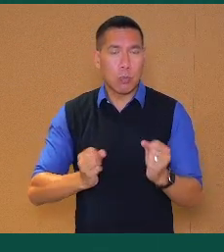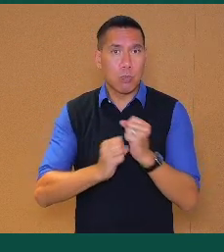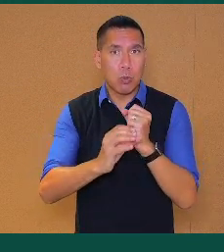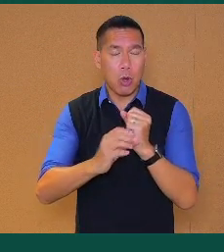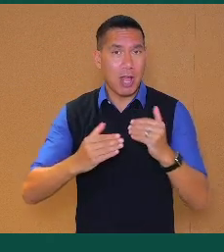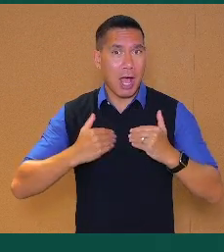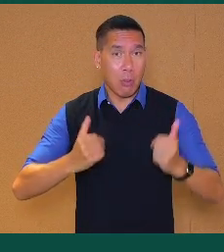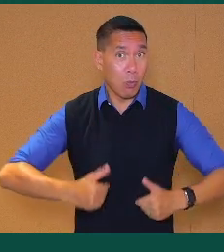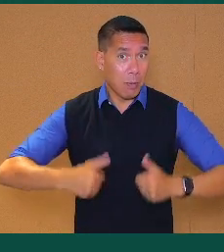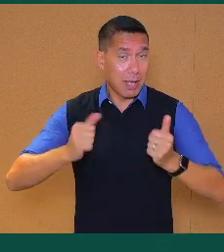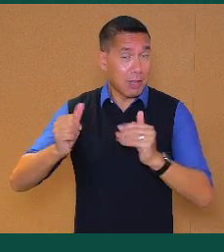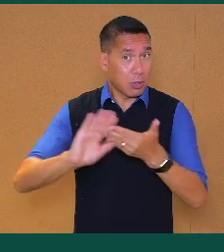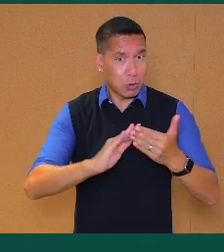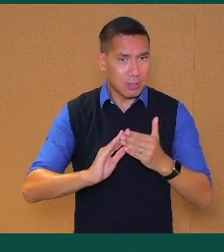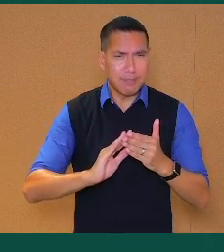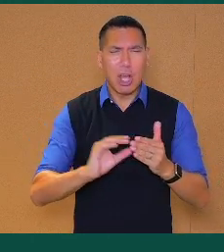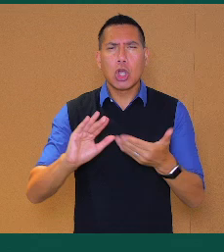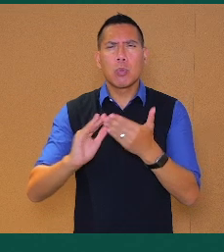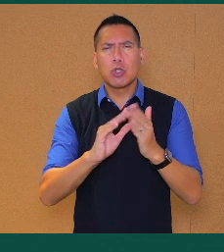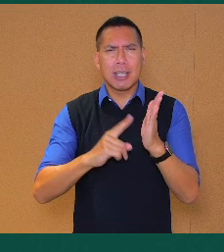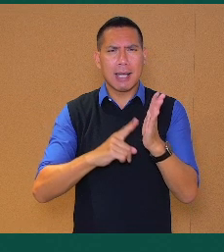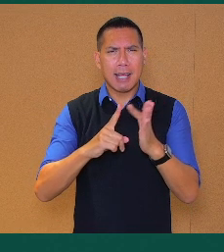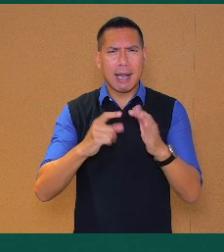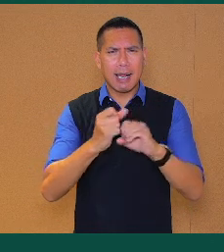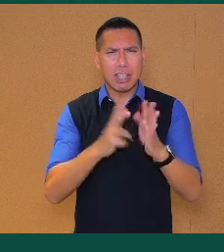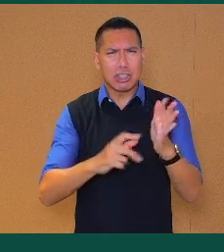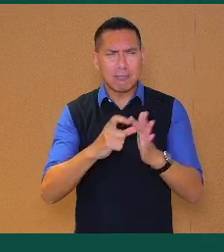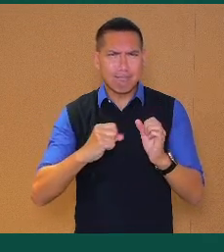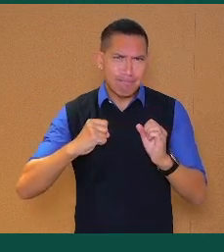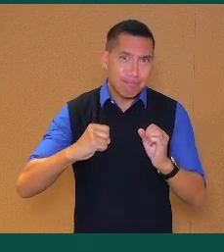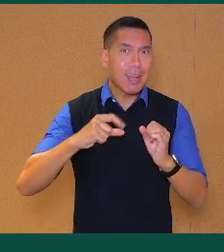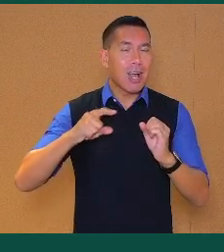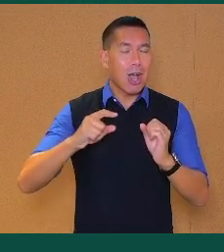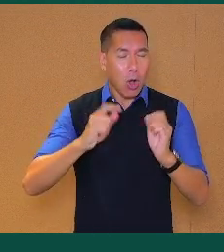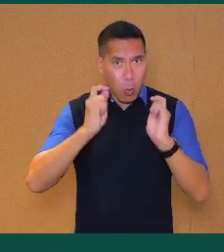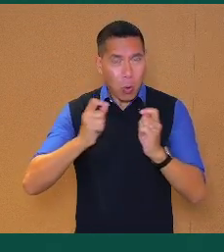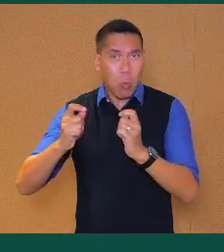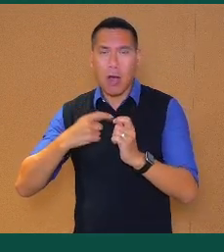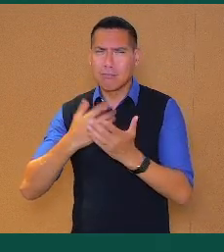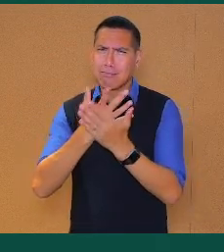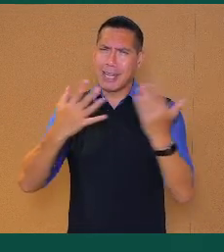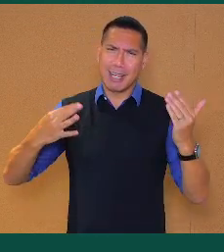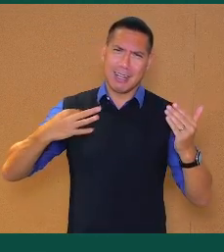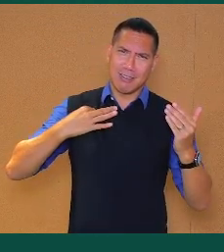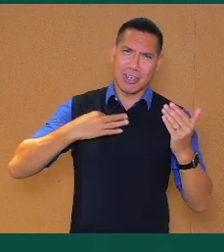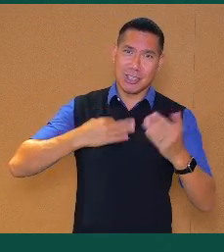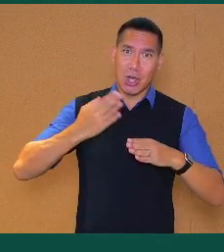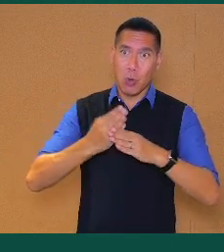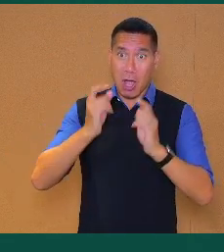health and well-being of their community. The Community Legend Award is very important because I believe there is a lot of volunteers out there who work